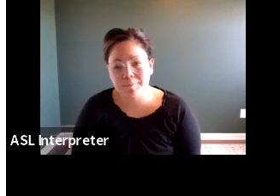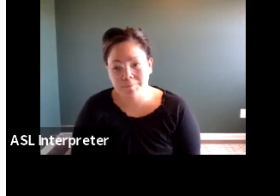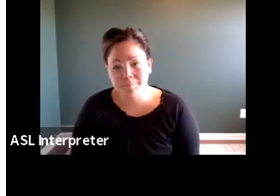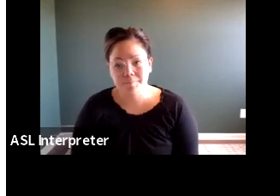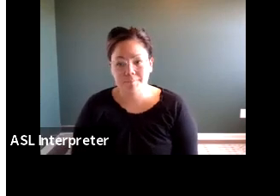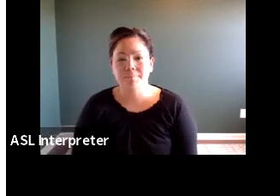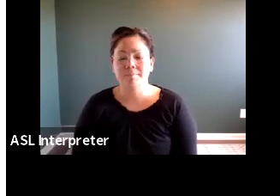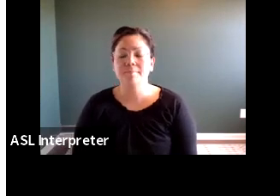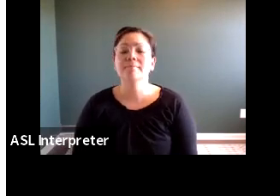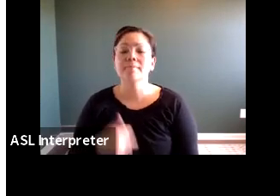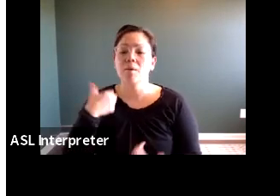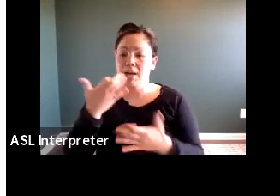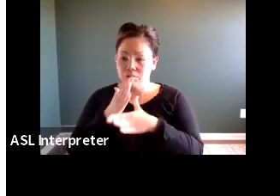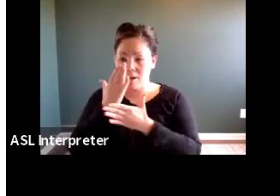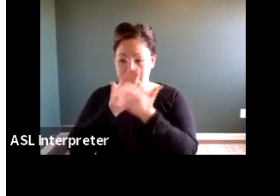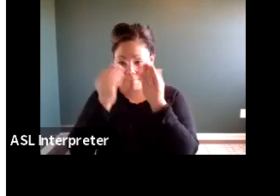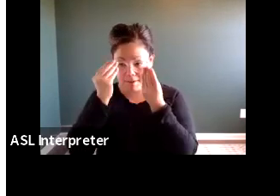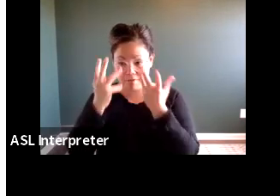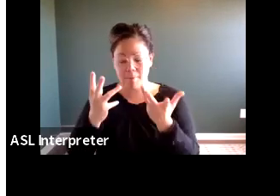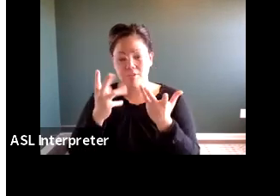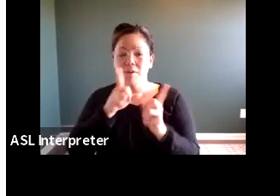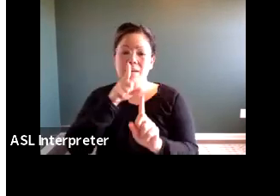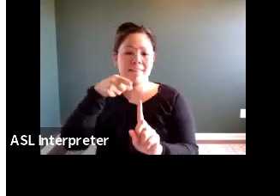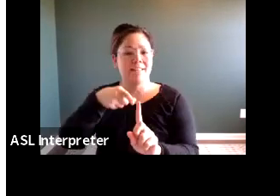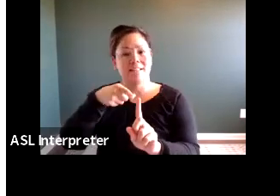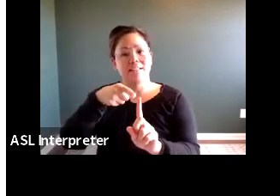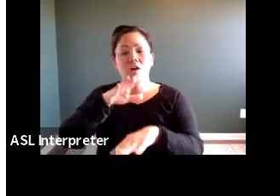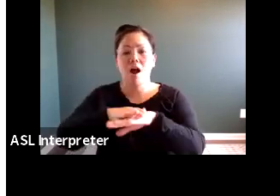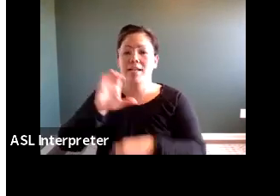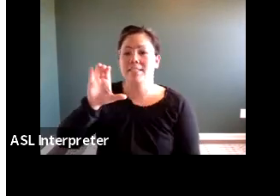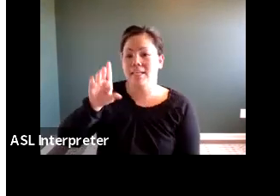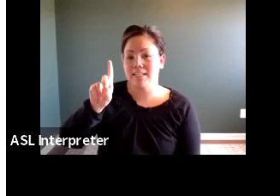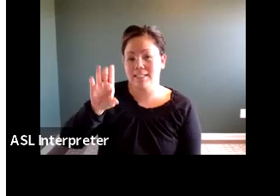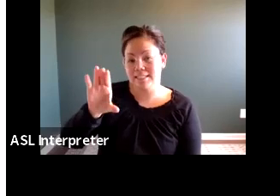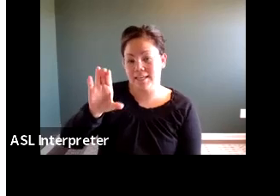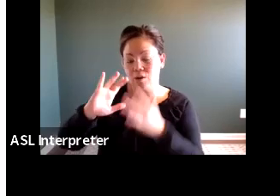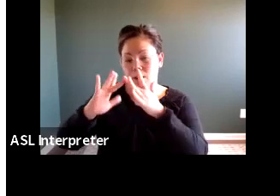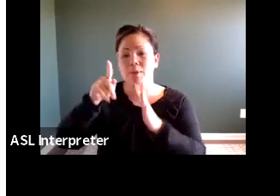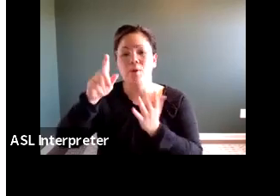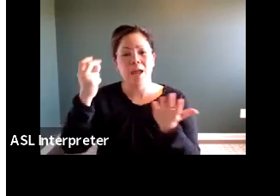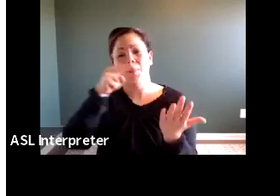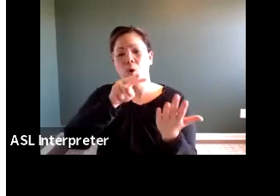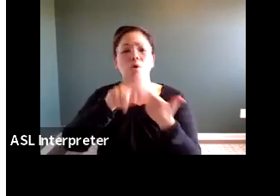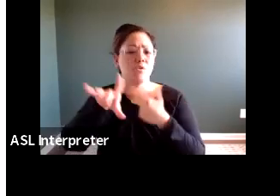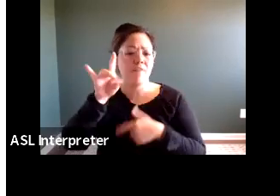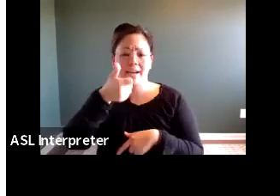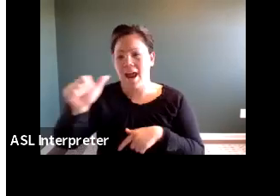So I wanted to share with you some information, and this is on the CDC website. So you can go there to find any of this information